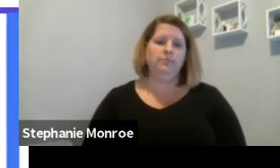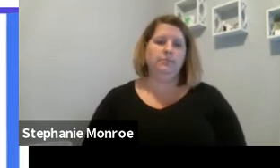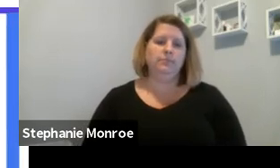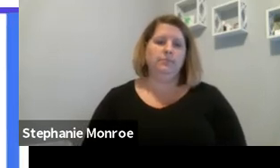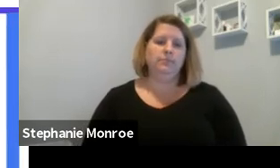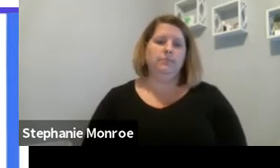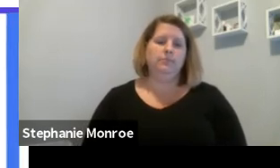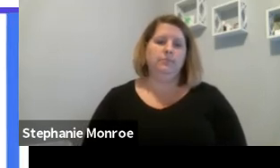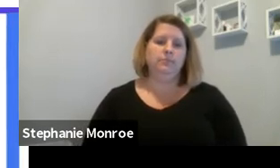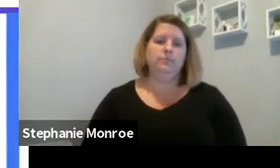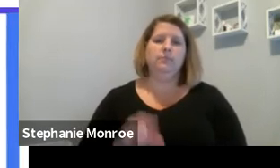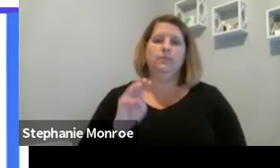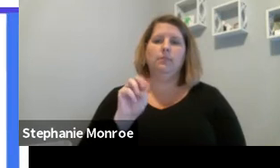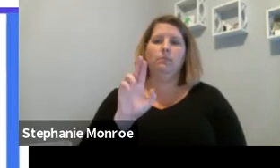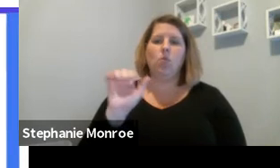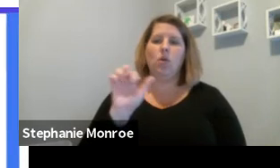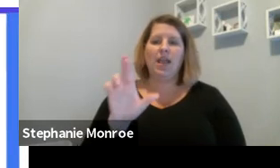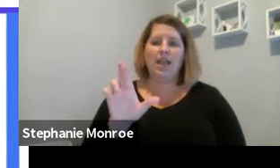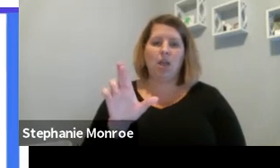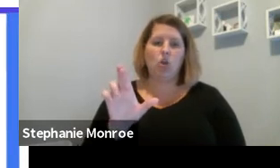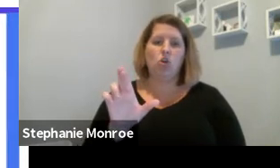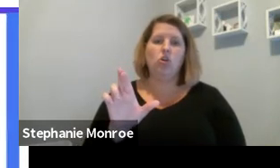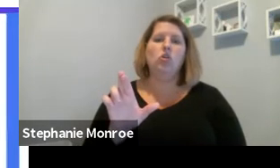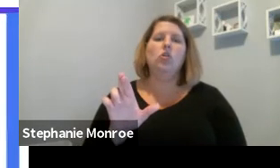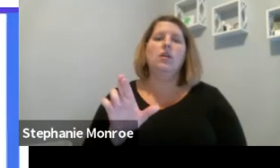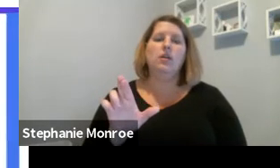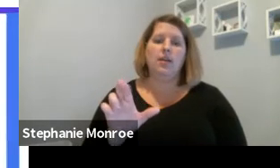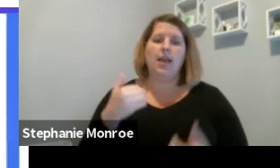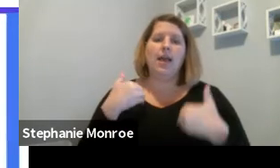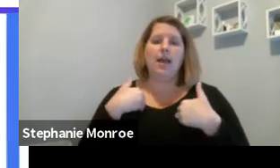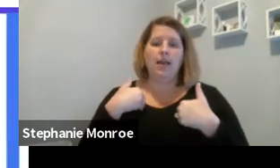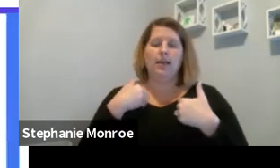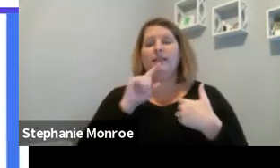MUJER has a sexual assault certified center.